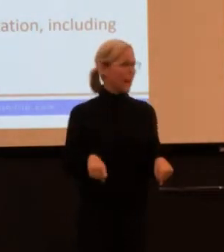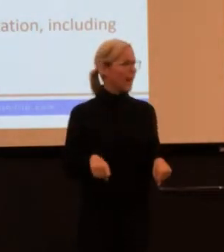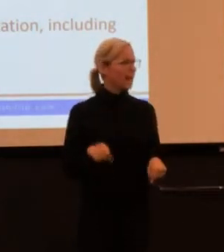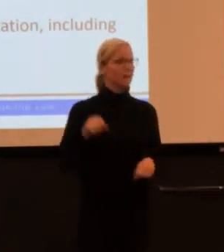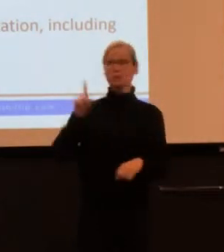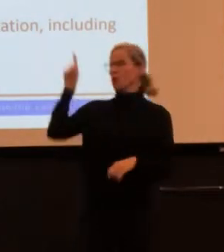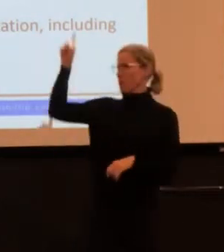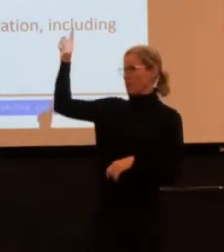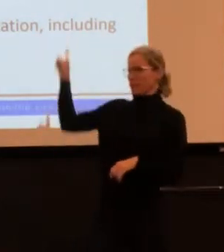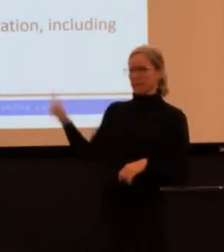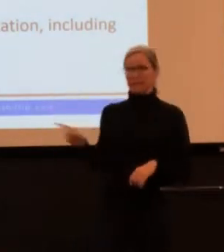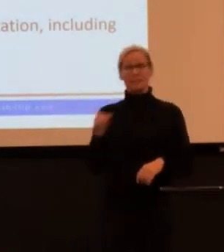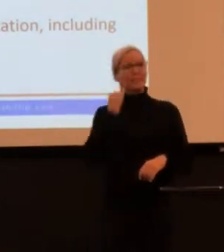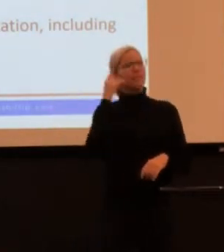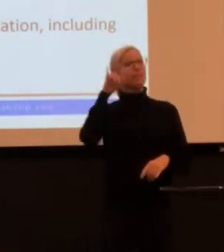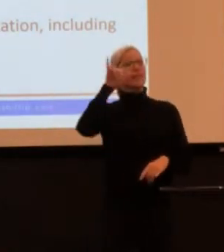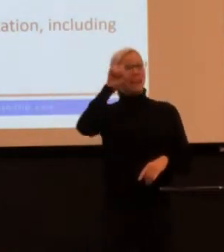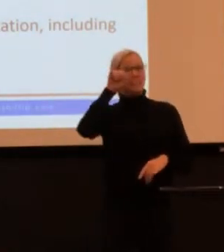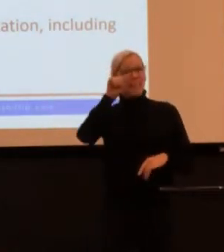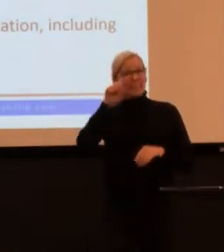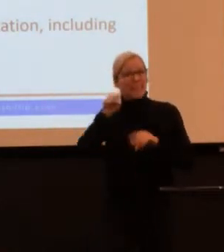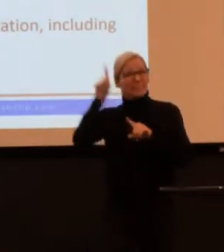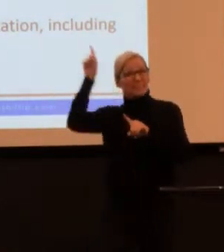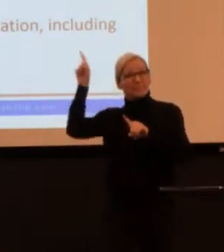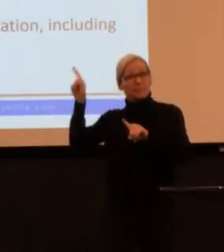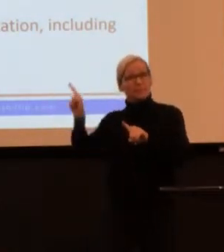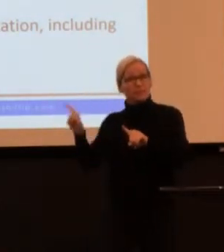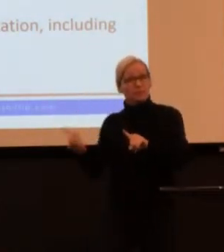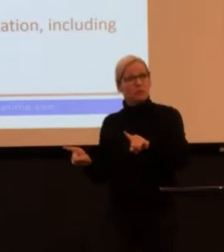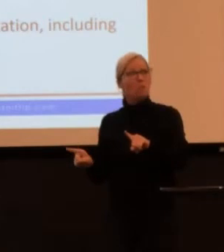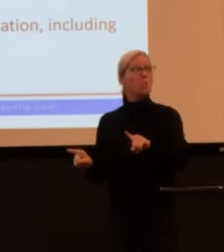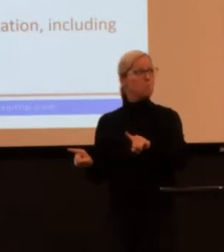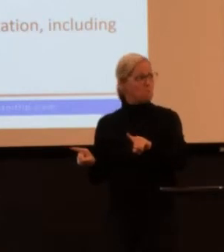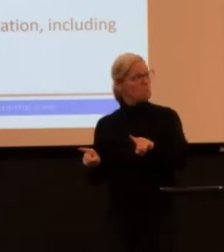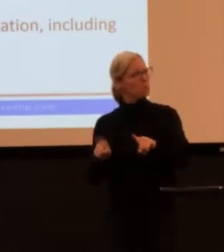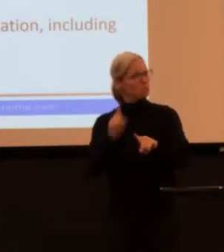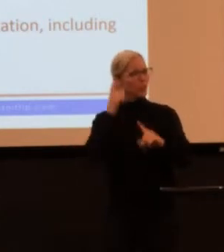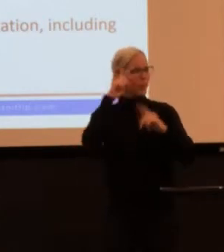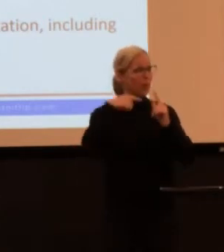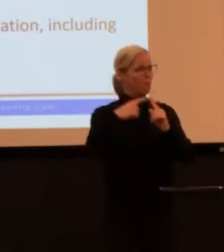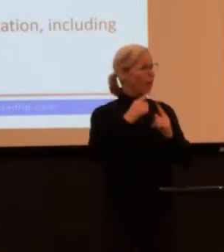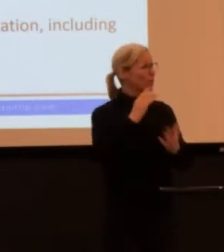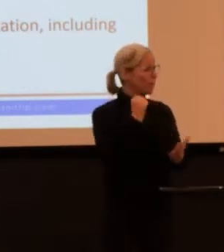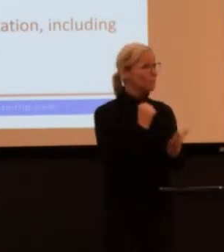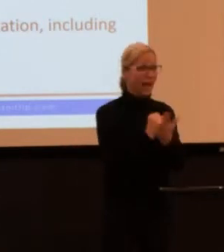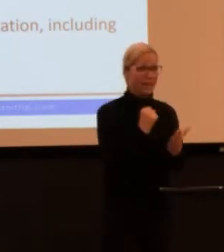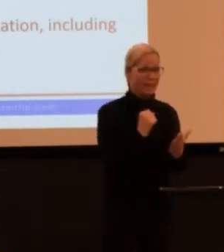I put these here not to say that if you say yes to any of these then your invention is patentable